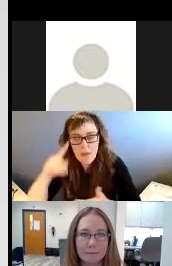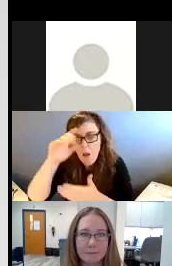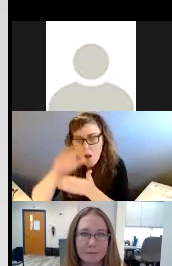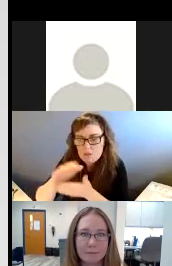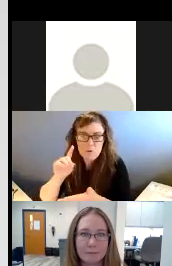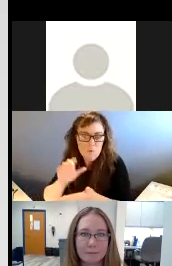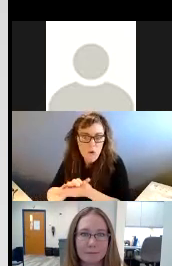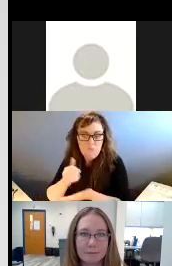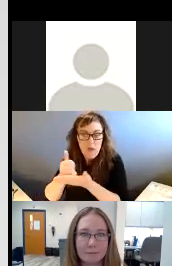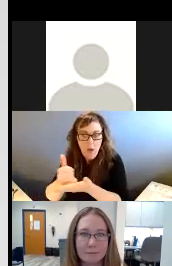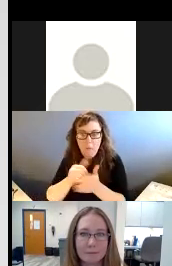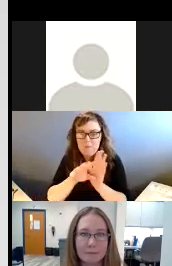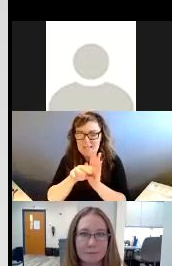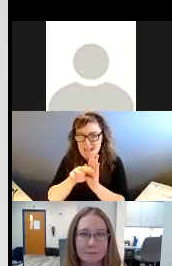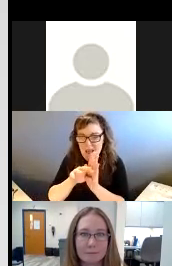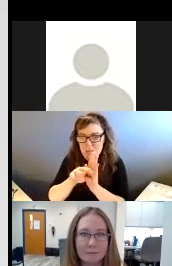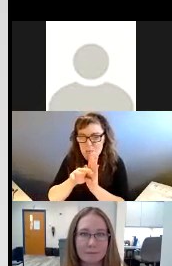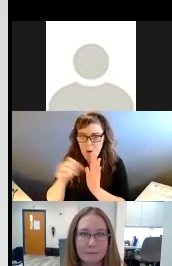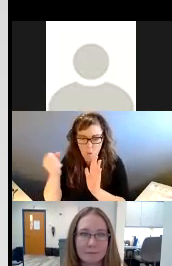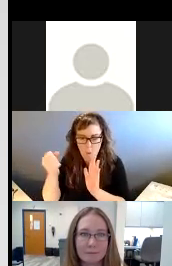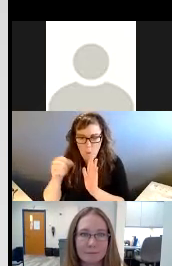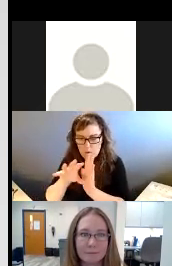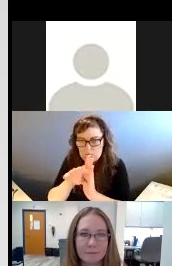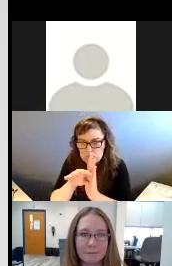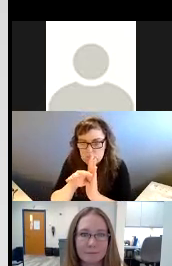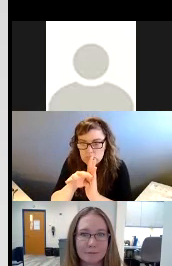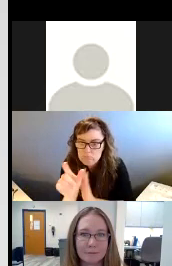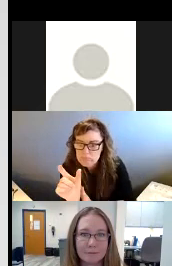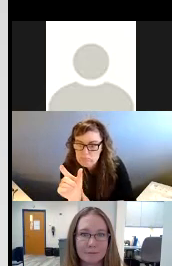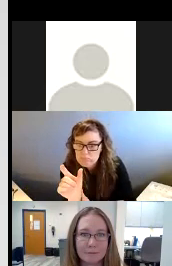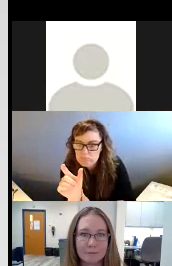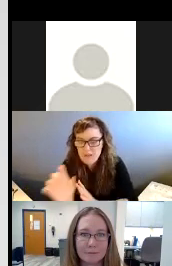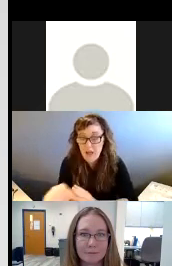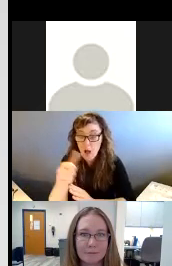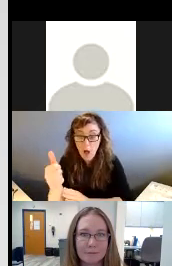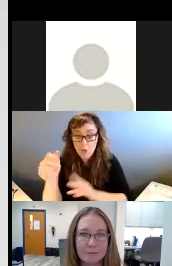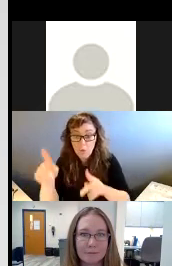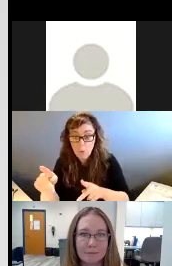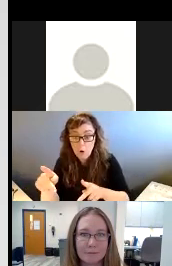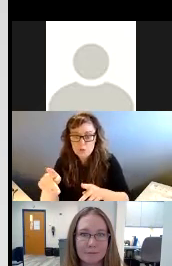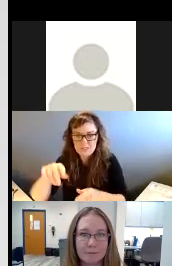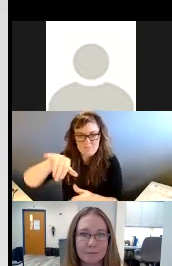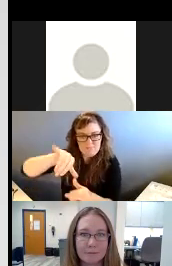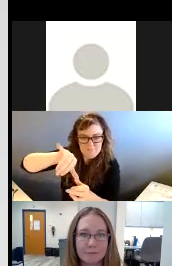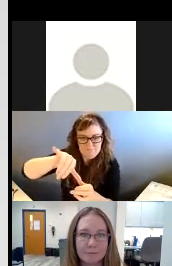A GRANDKID OR A NEIGHBOR THERE TO BE ABLE TO GET DOWN AND TAKE THOSE ACTUAL PHYSICAL MEASUREMENTS WITH